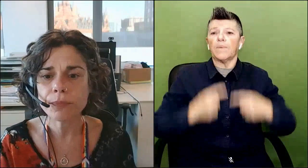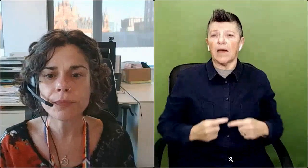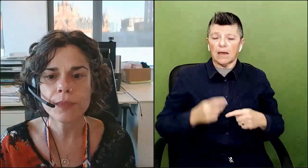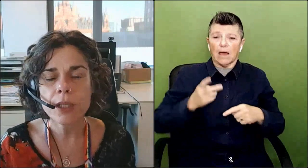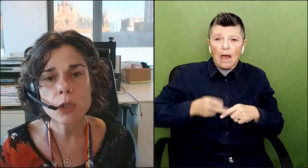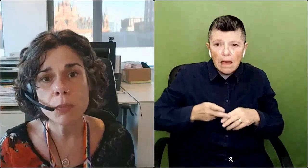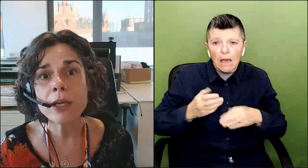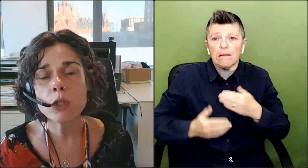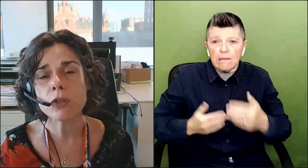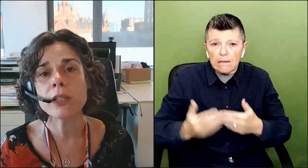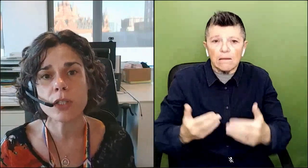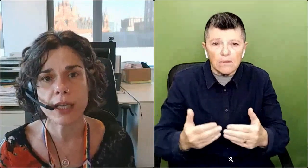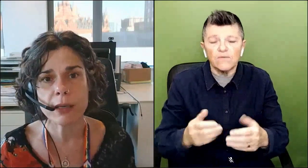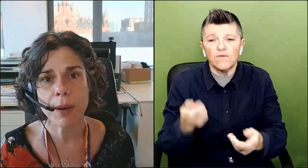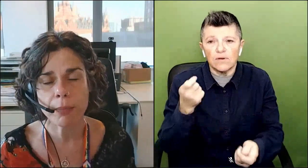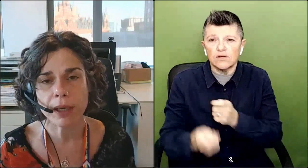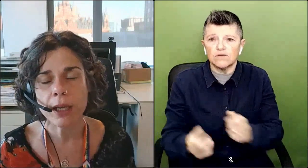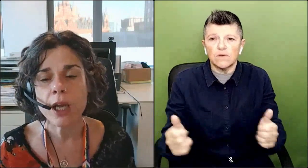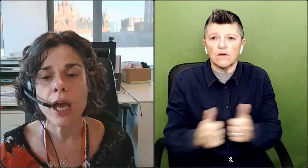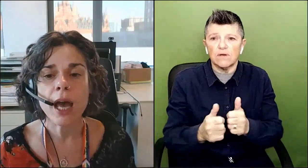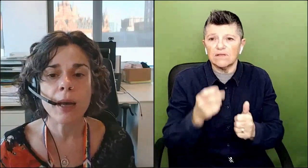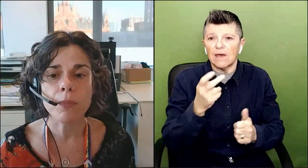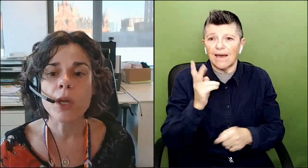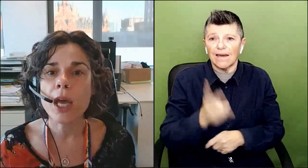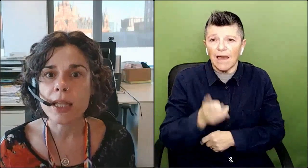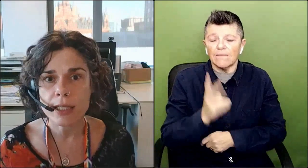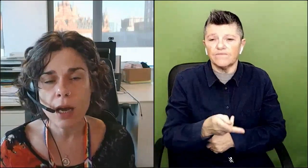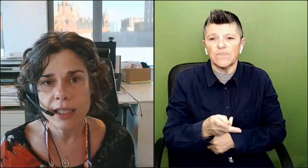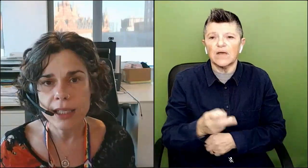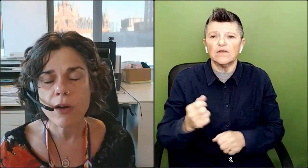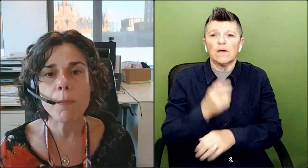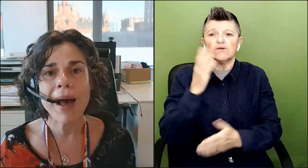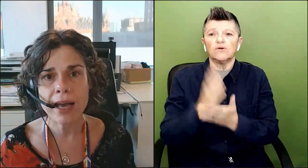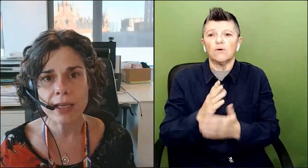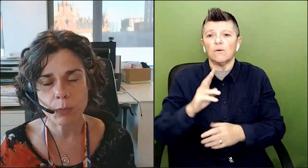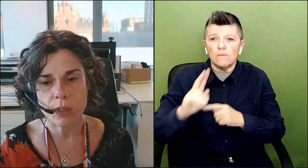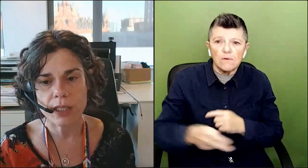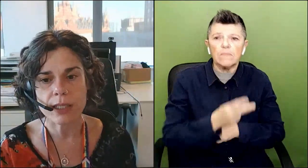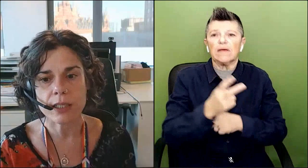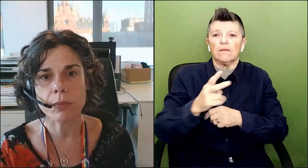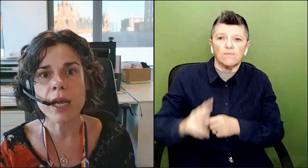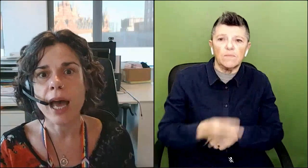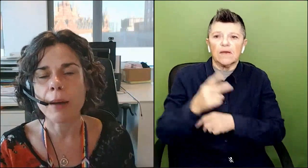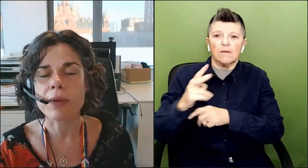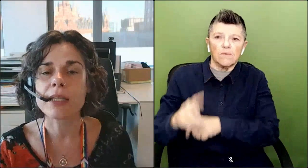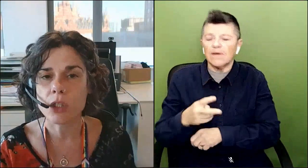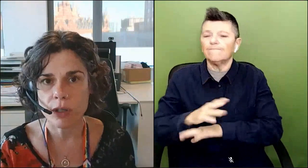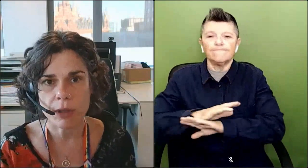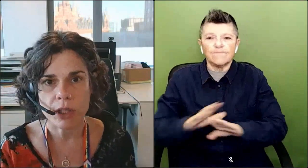So to make sure that doesn't keep happening, this idea of a passport system is extremely